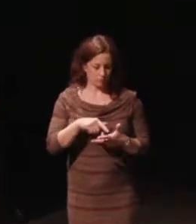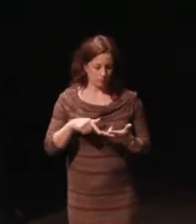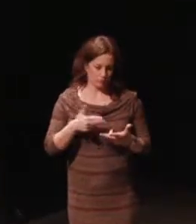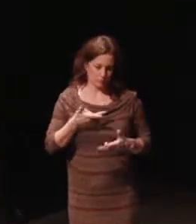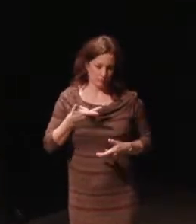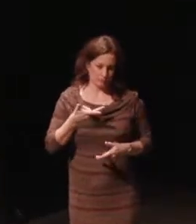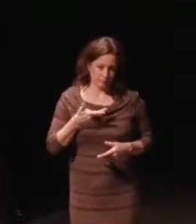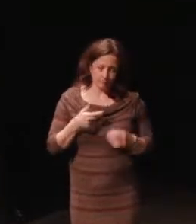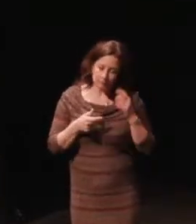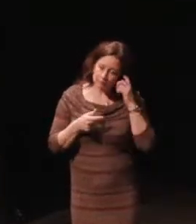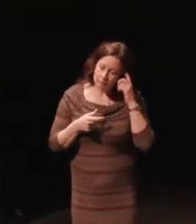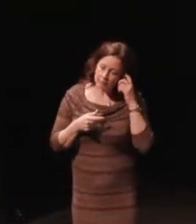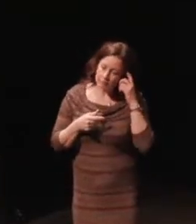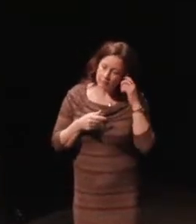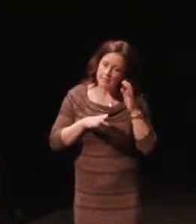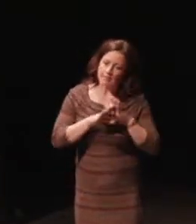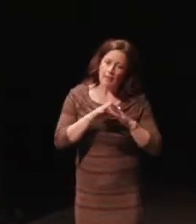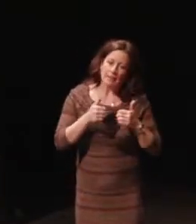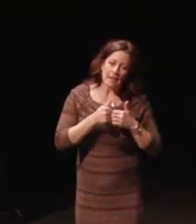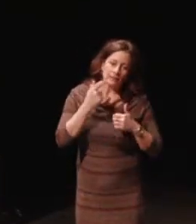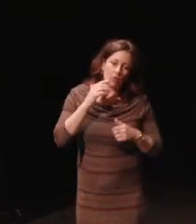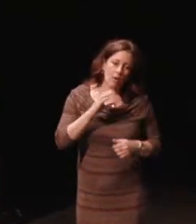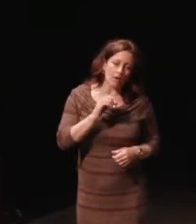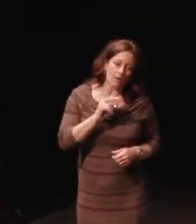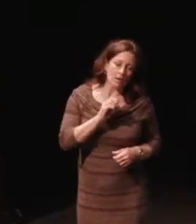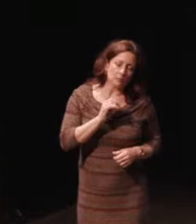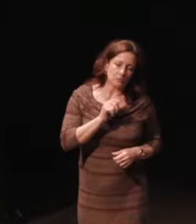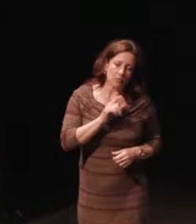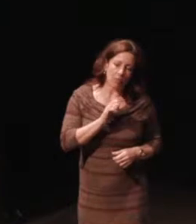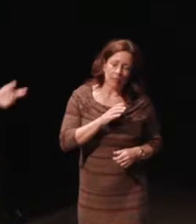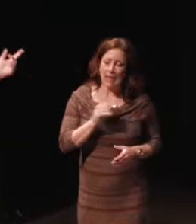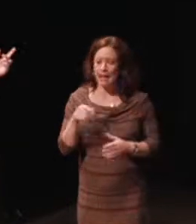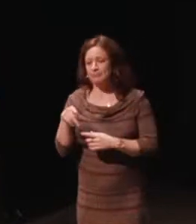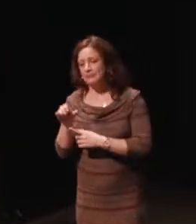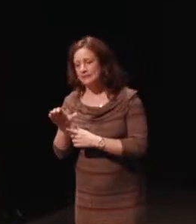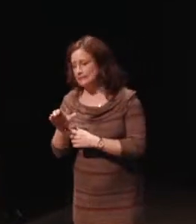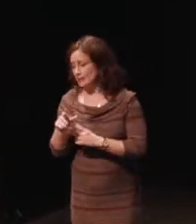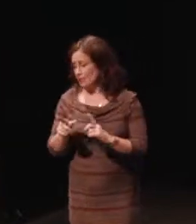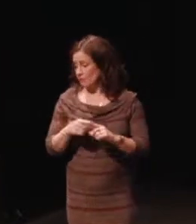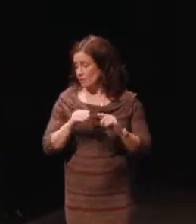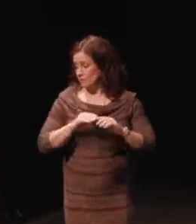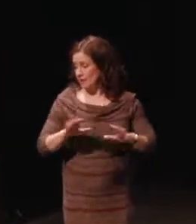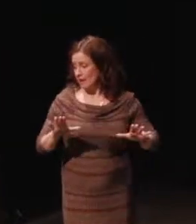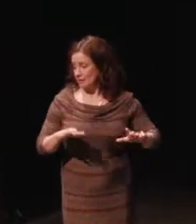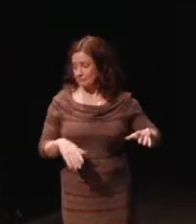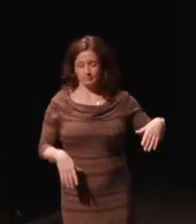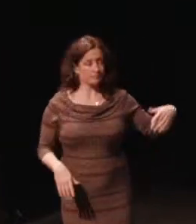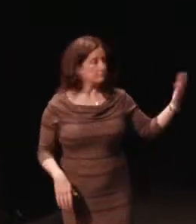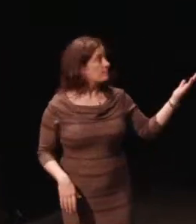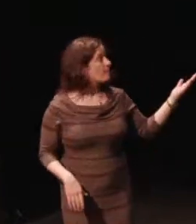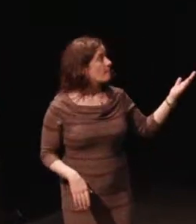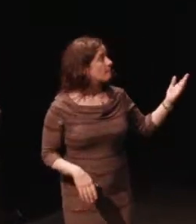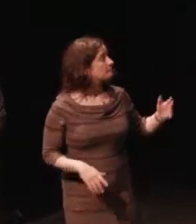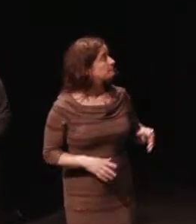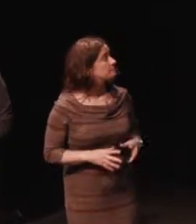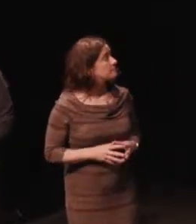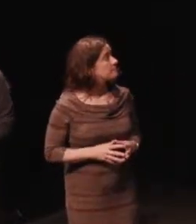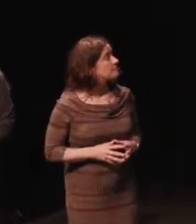And we develop games for console and PC, and our first title that just came out a couple weeks ago, on the PlayStation 4, Xbox One,